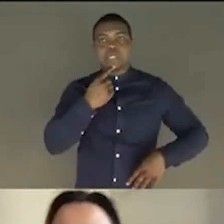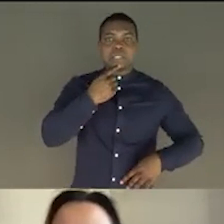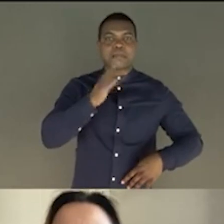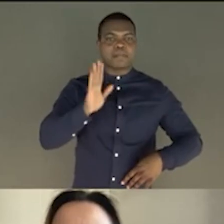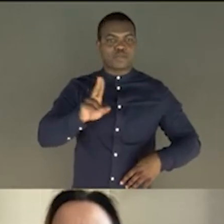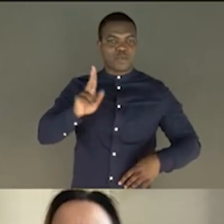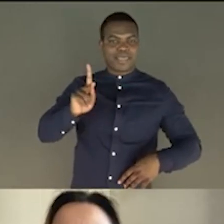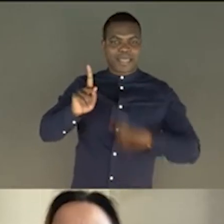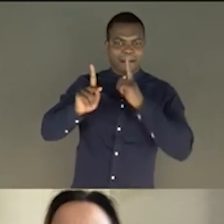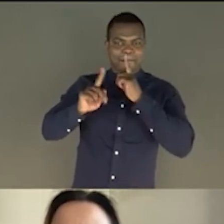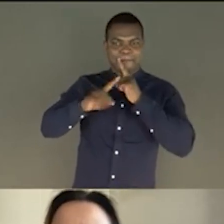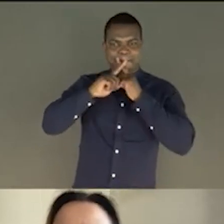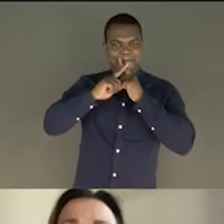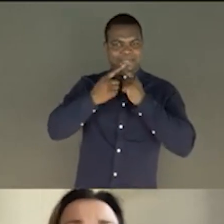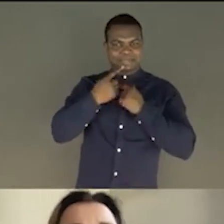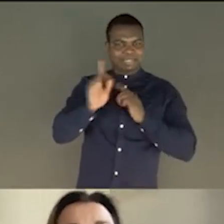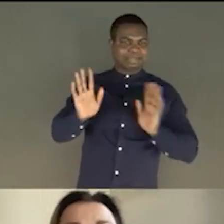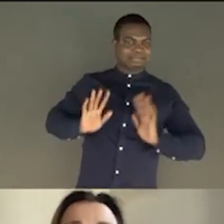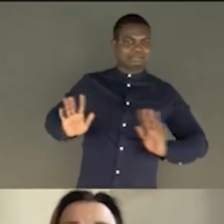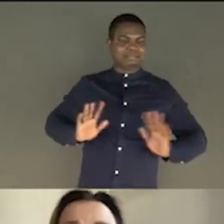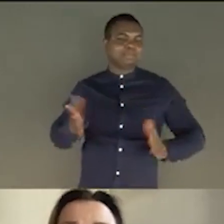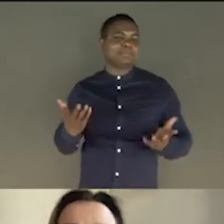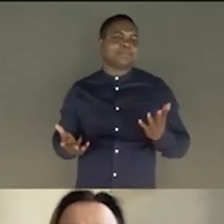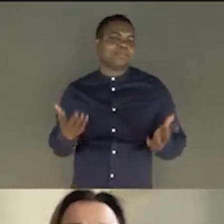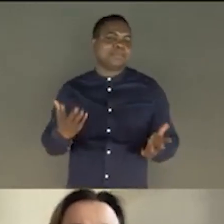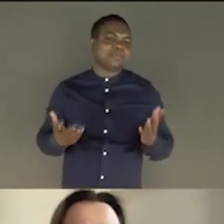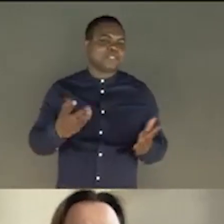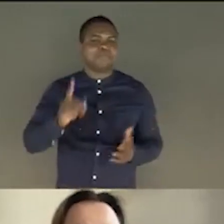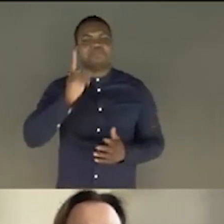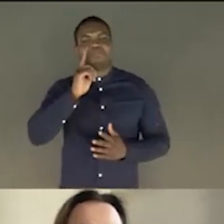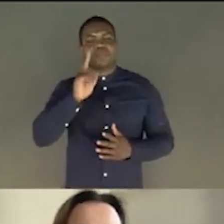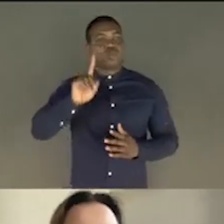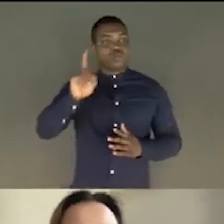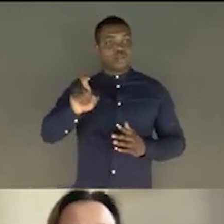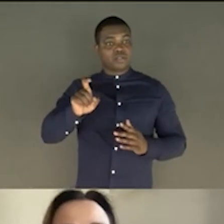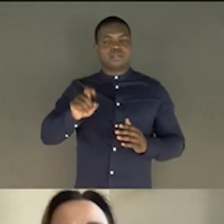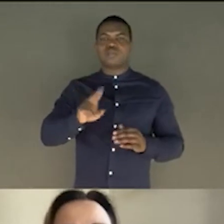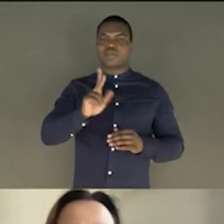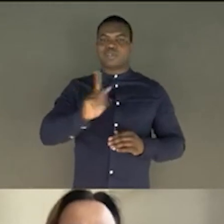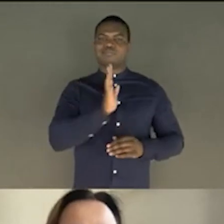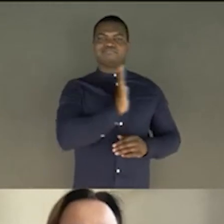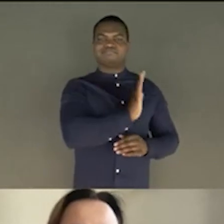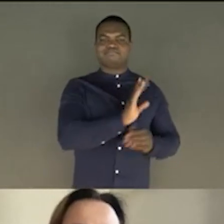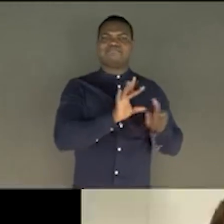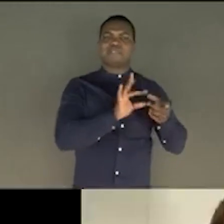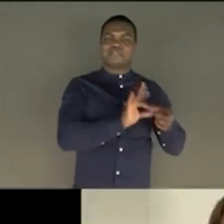And we got also comments around different startups and companies already working